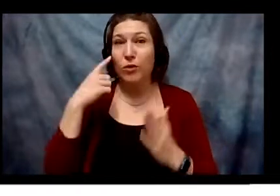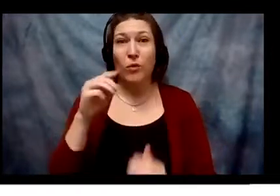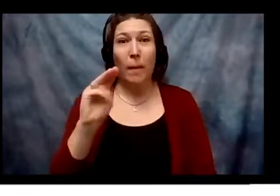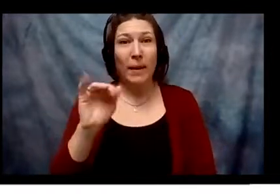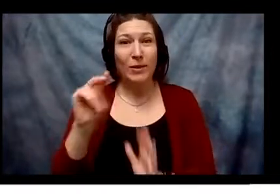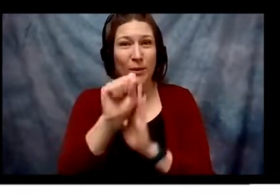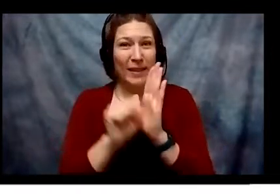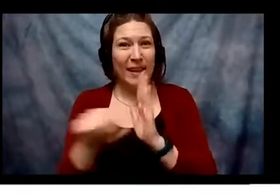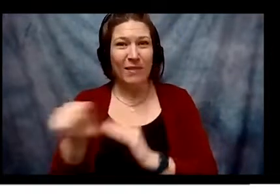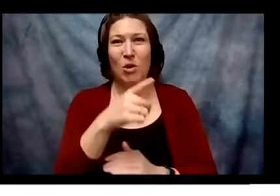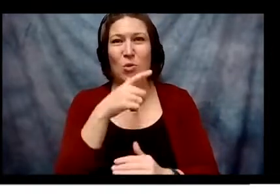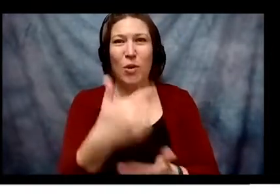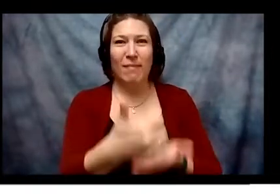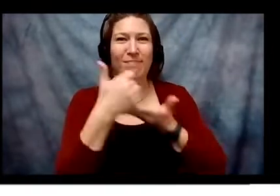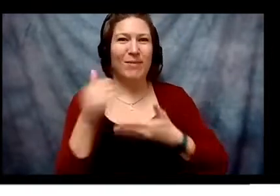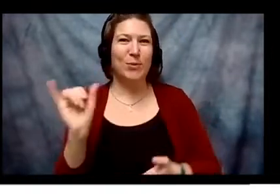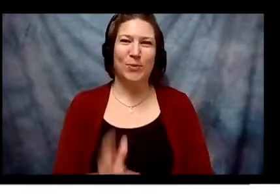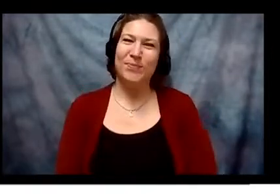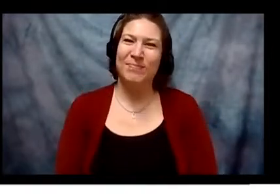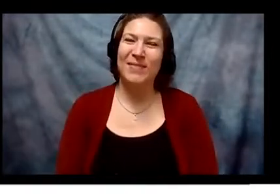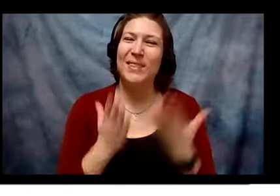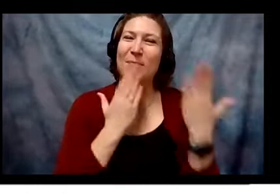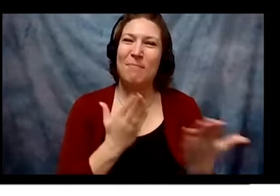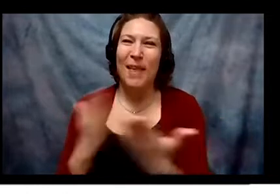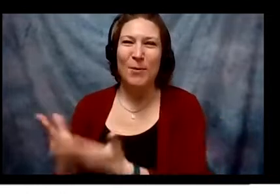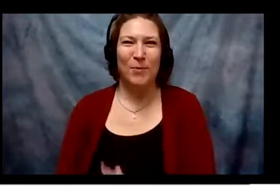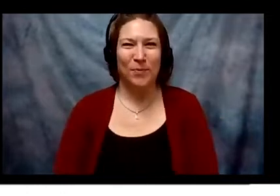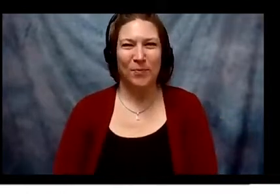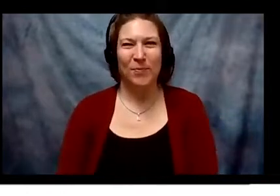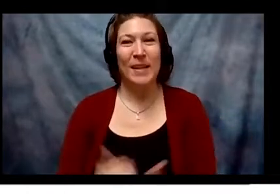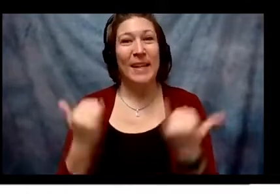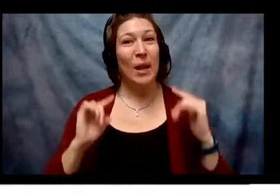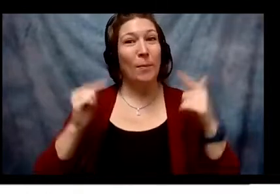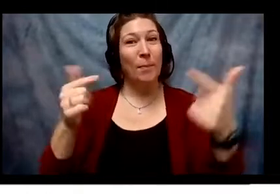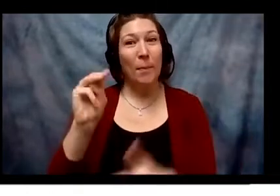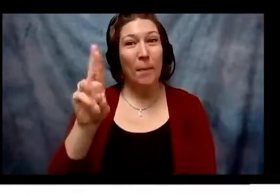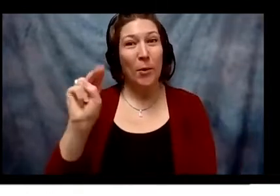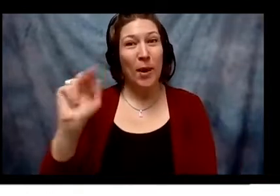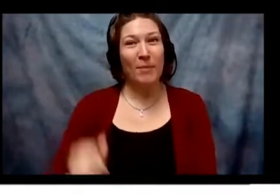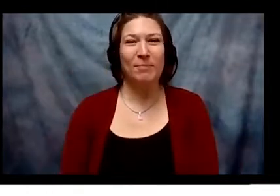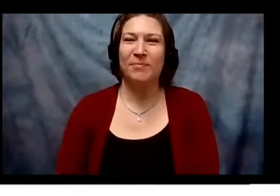contributed to the series. Thank you. Now back to you Muna. Thank you,